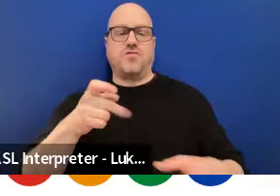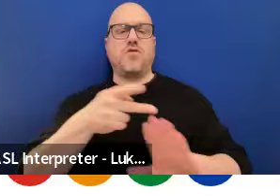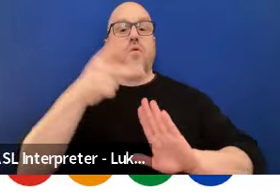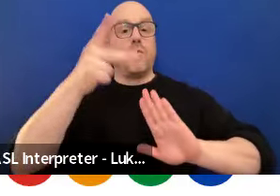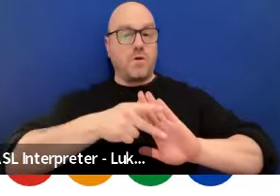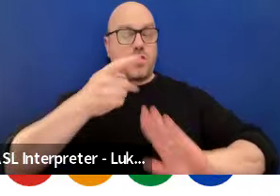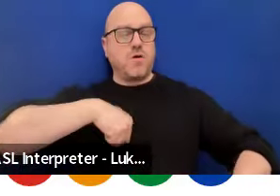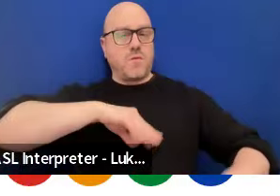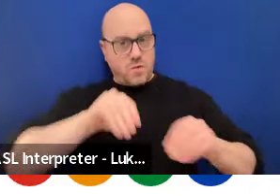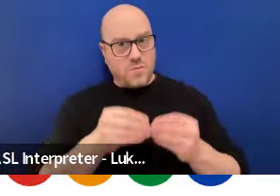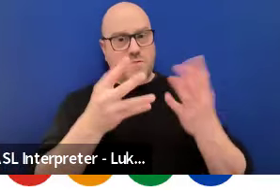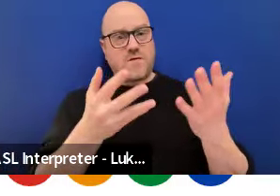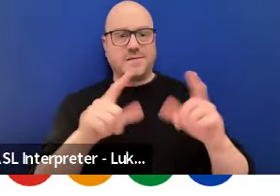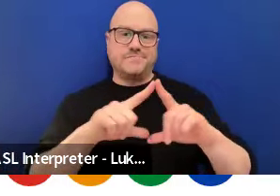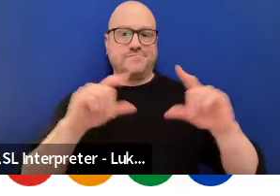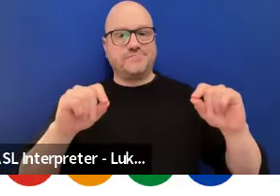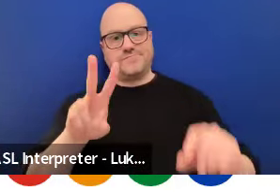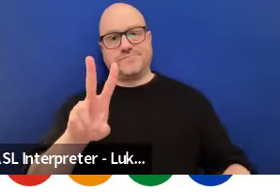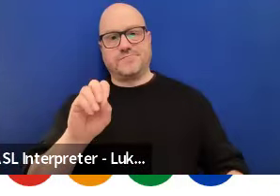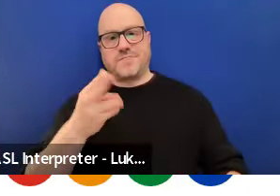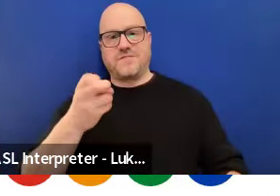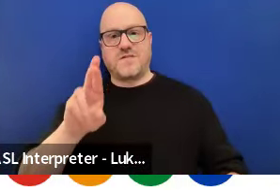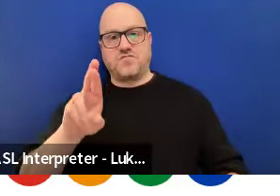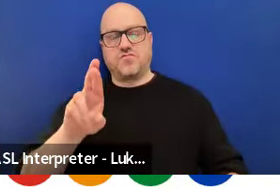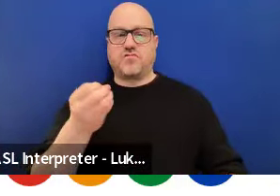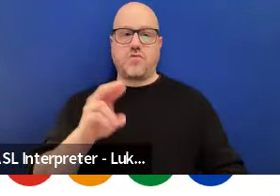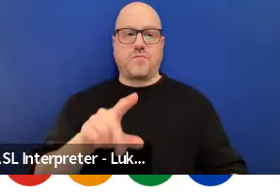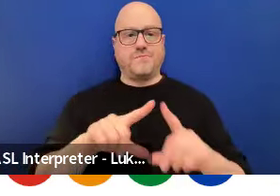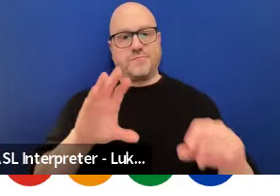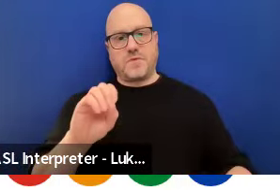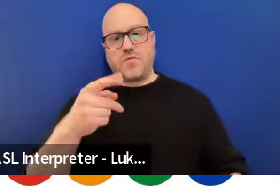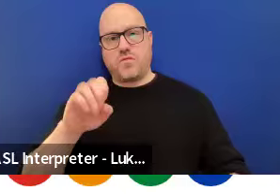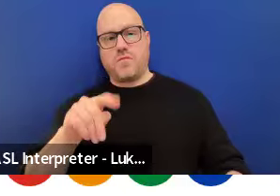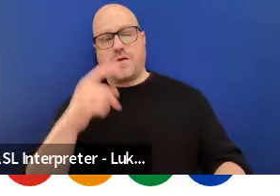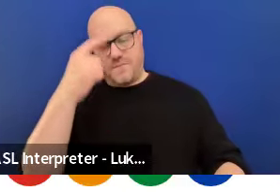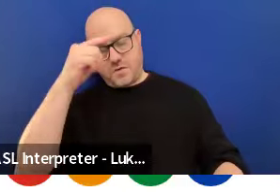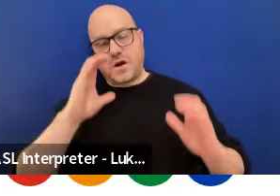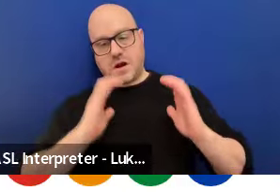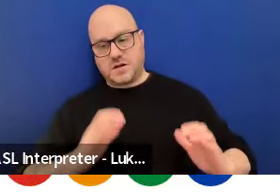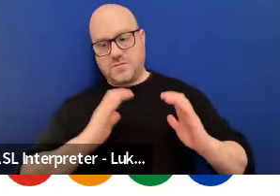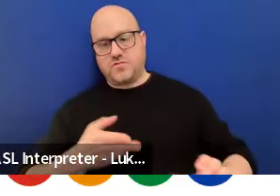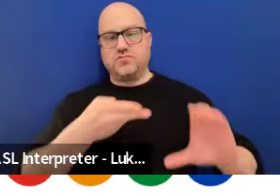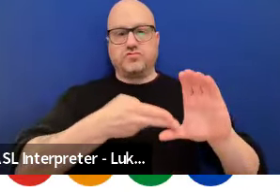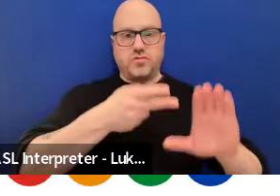PART OF THE PREMISE OF THE RIDE FLEX PROGRAM IS THAT WE ARE -- PROVIDING BASICALLY VOUCHERS OR COUPONS FOR CUSTOMER THAT OPT INTO